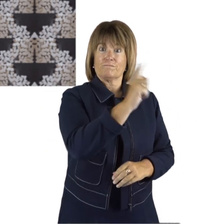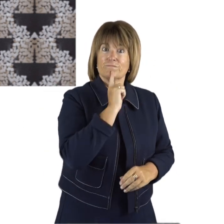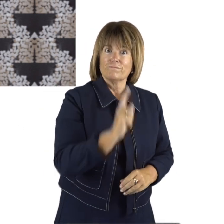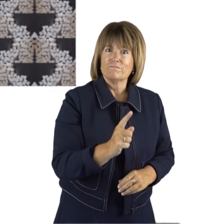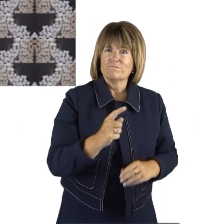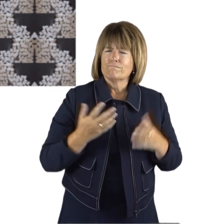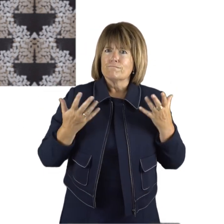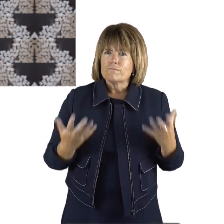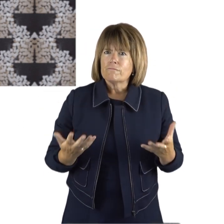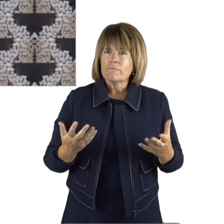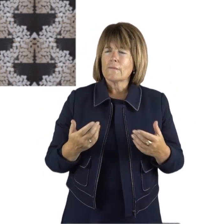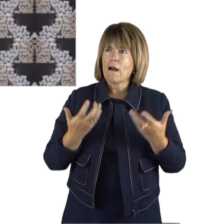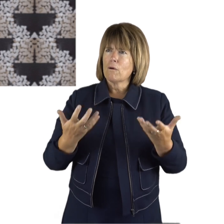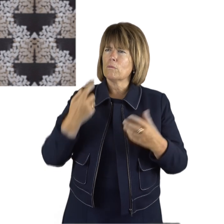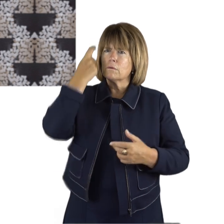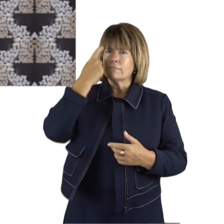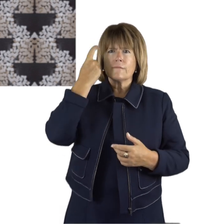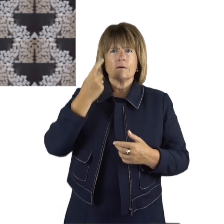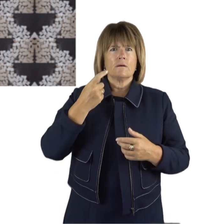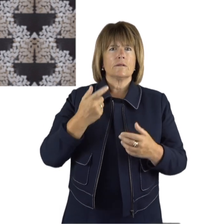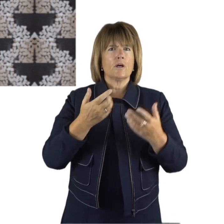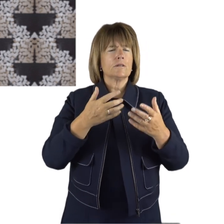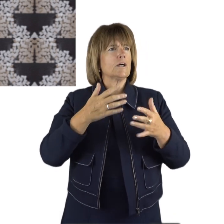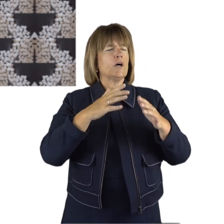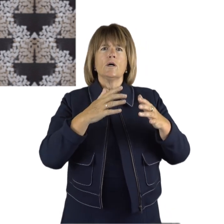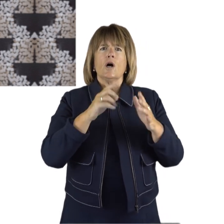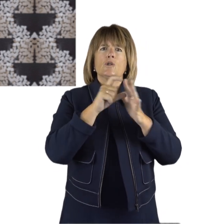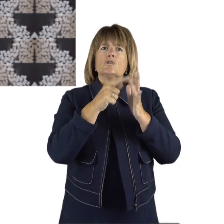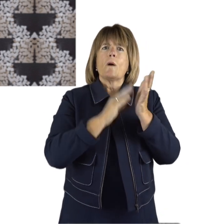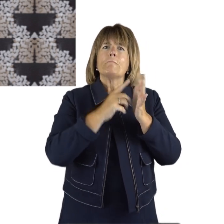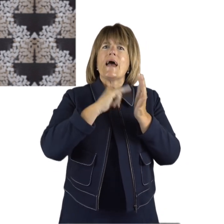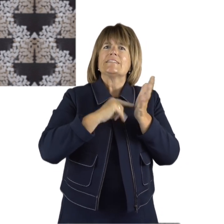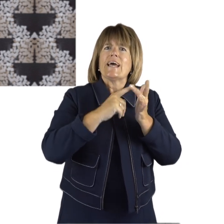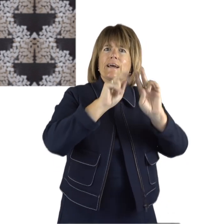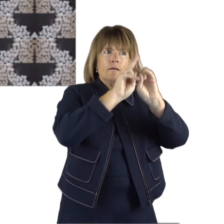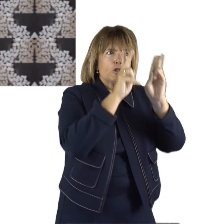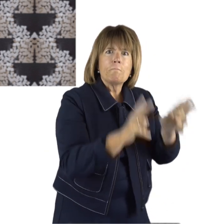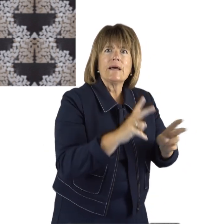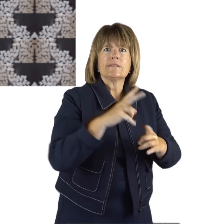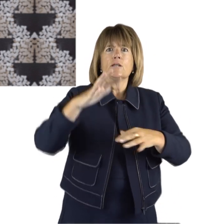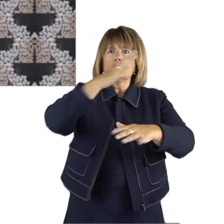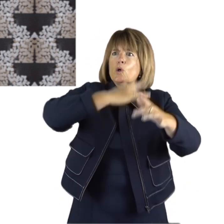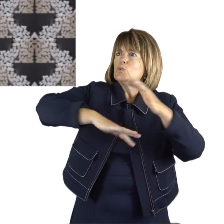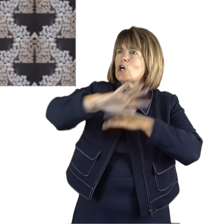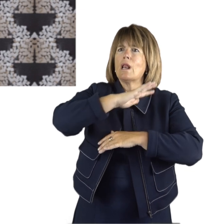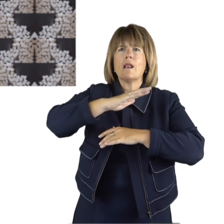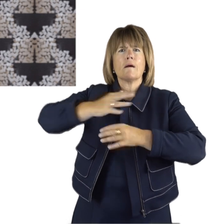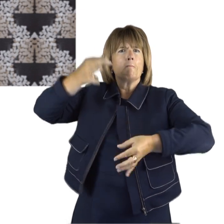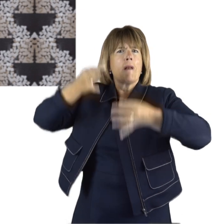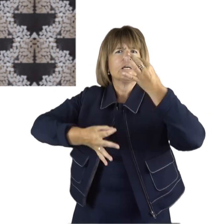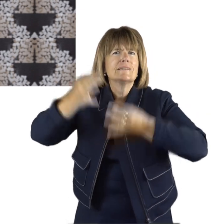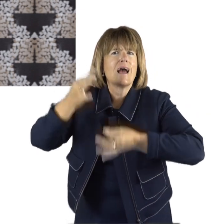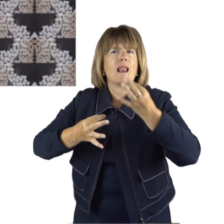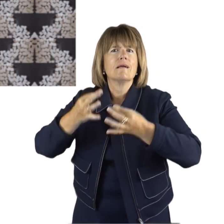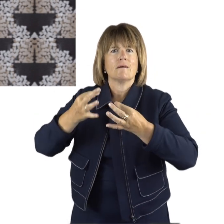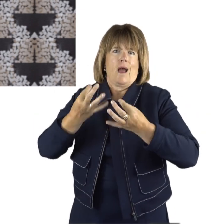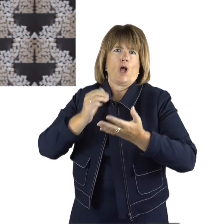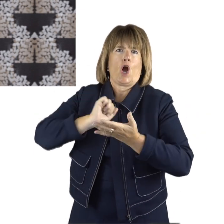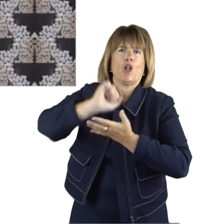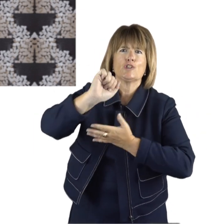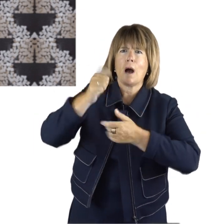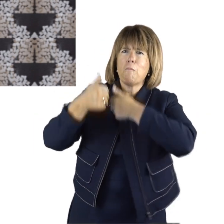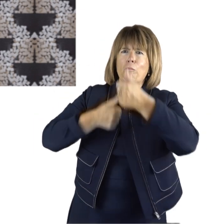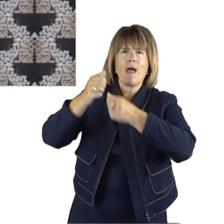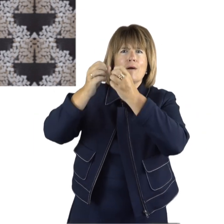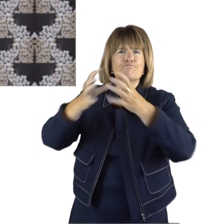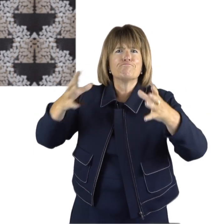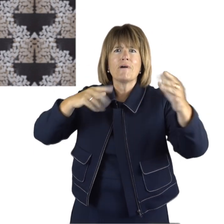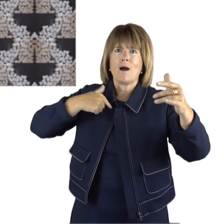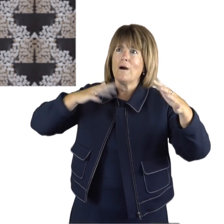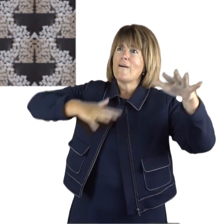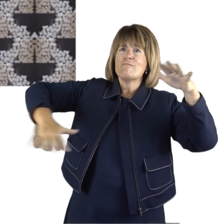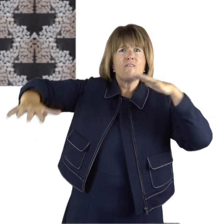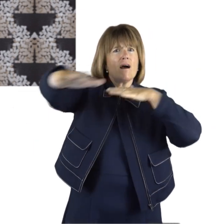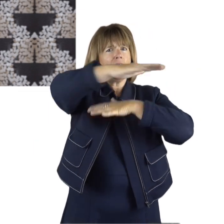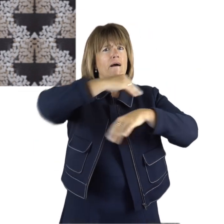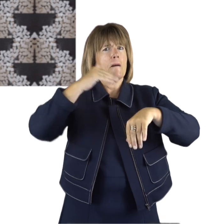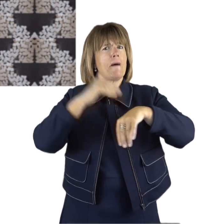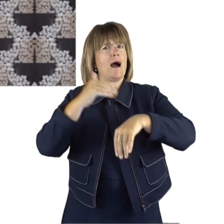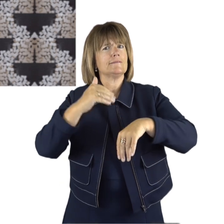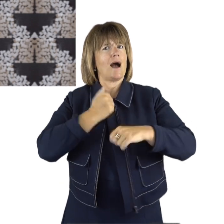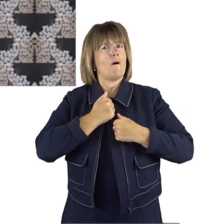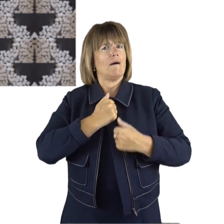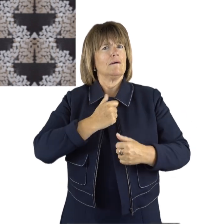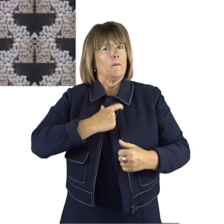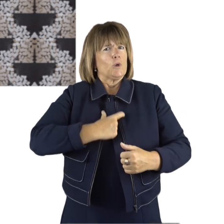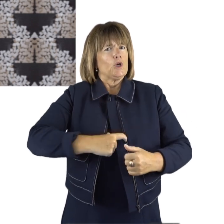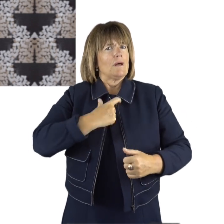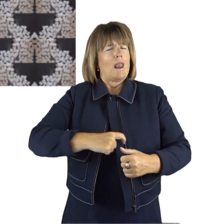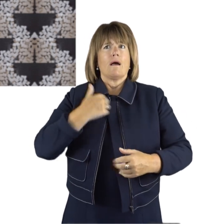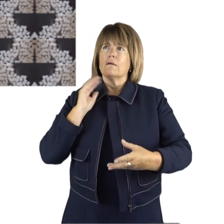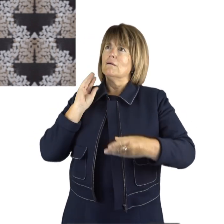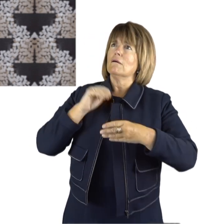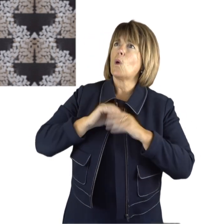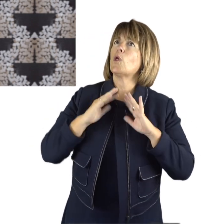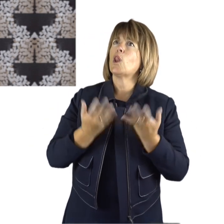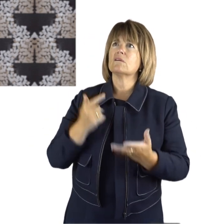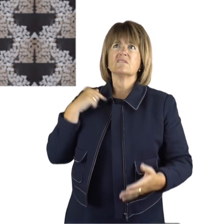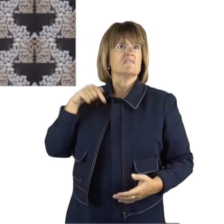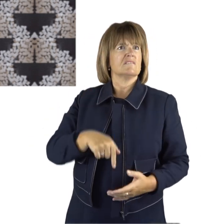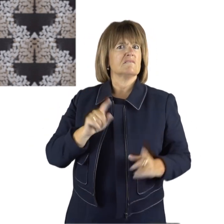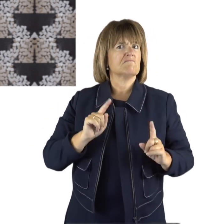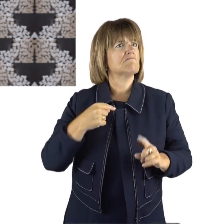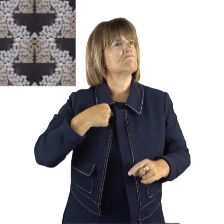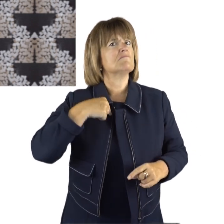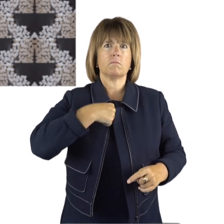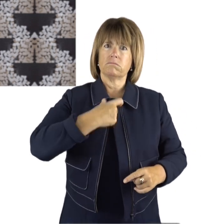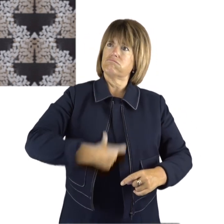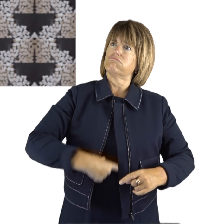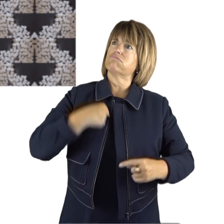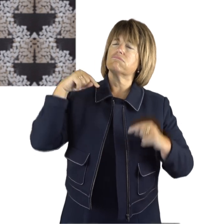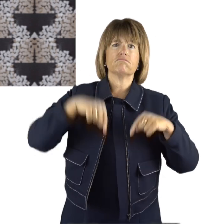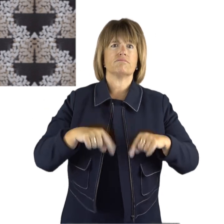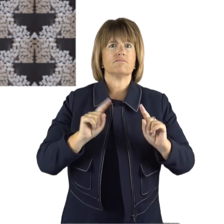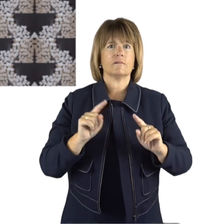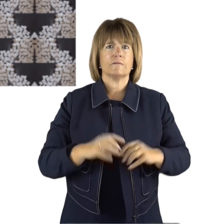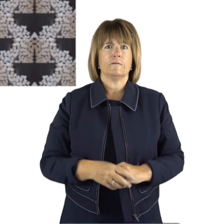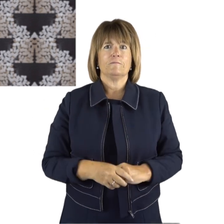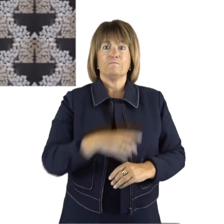Cinzia said: “I consider how domestic, social, political and popular cultural aspects of our environment impact our persona…our sense of place in the world.”